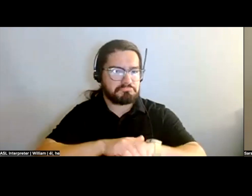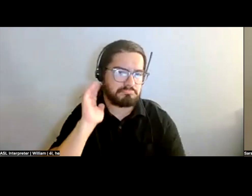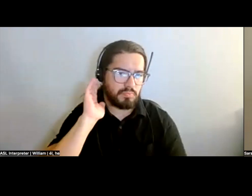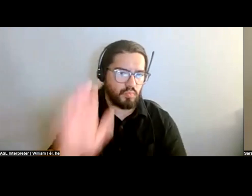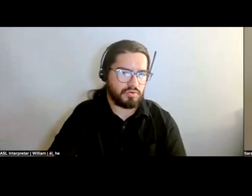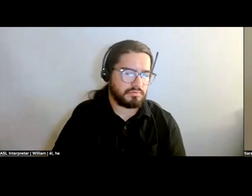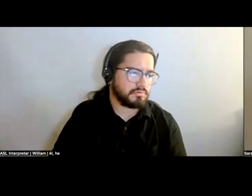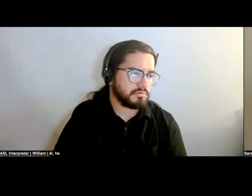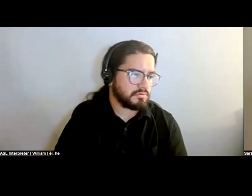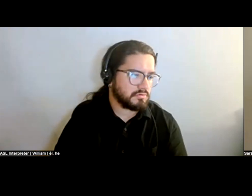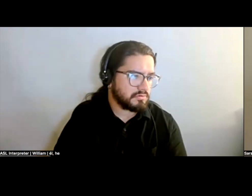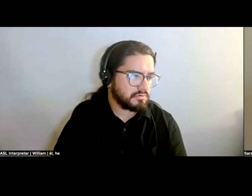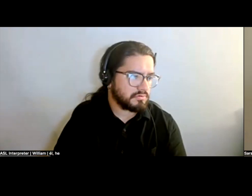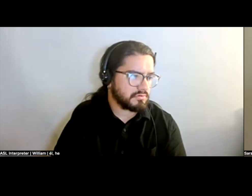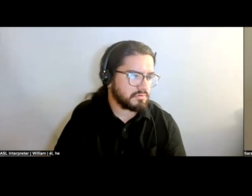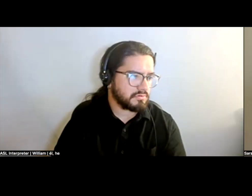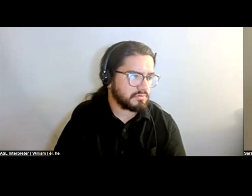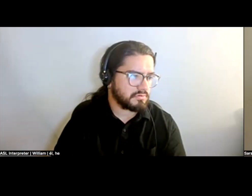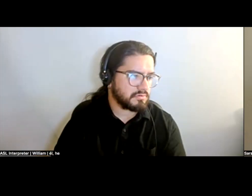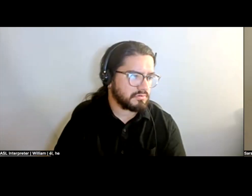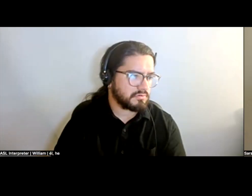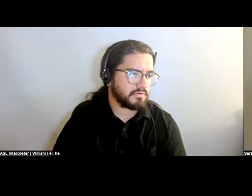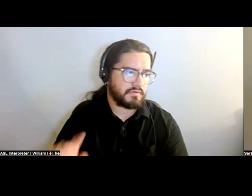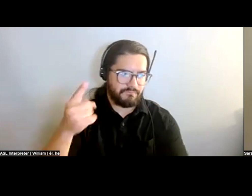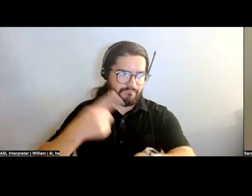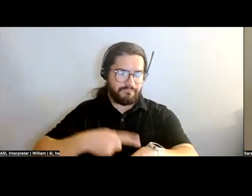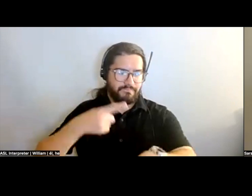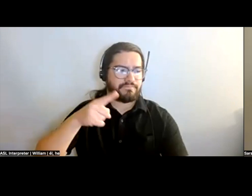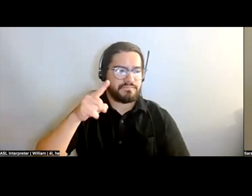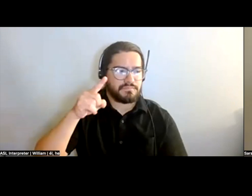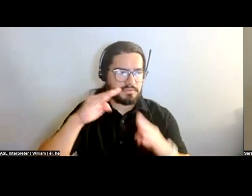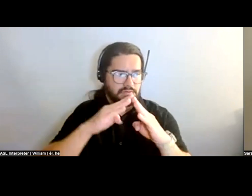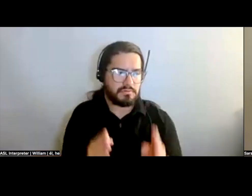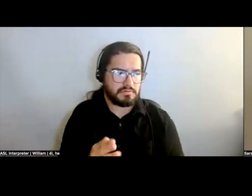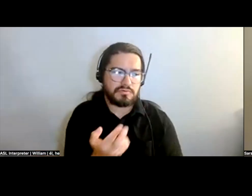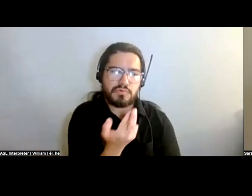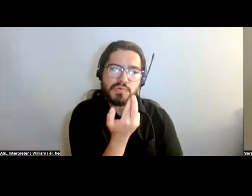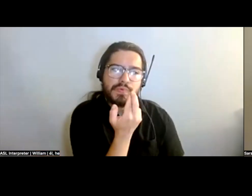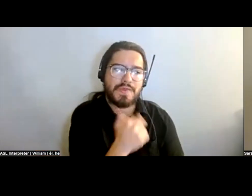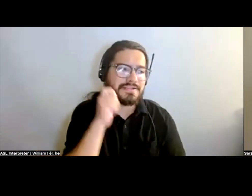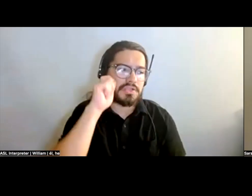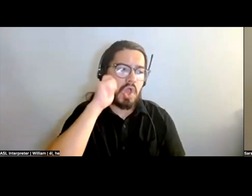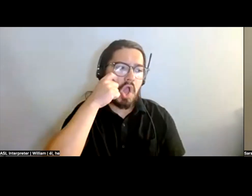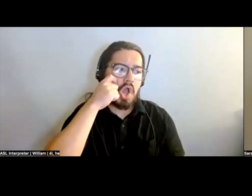First one is “House.” Red onion skins in the kitchen a bouquet of peonies